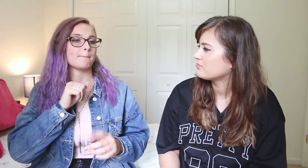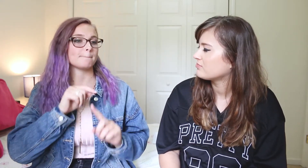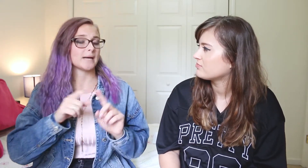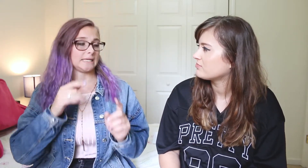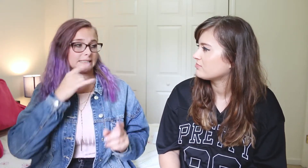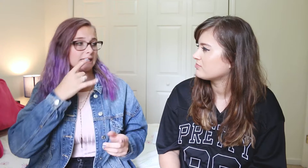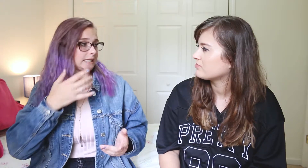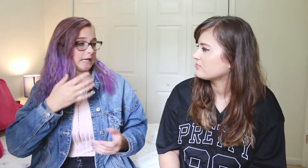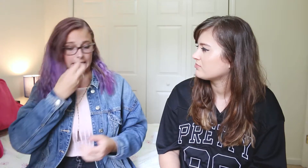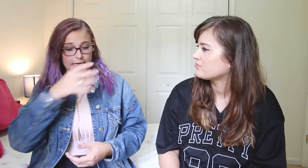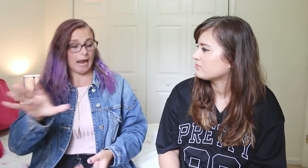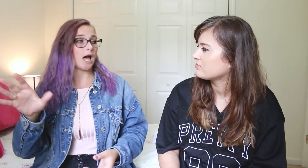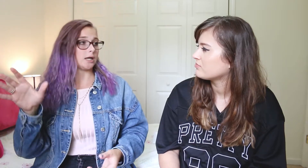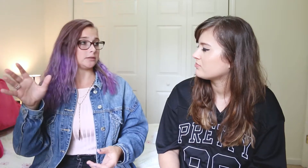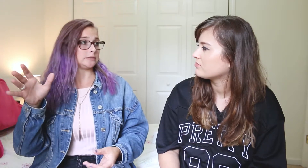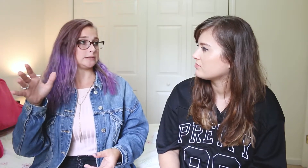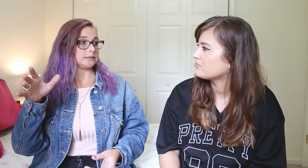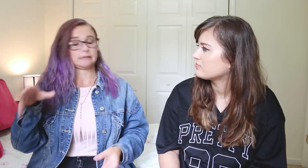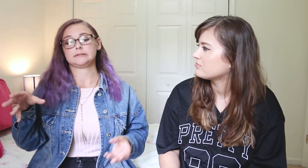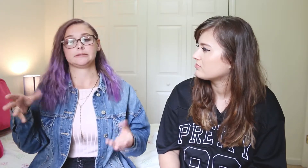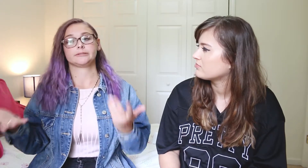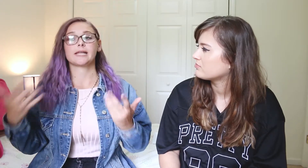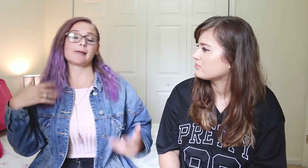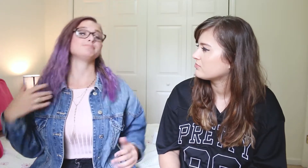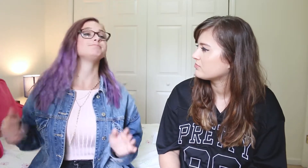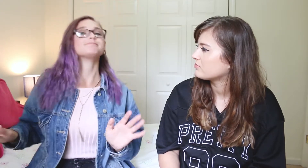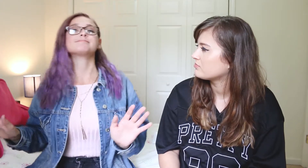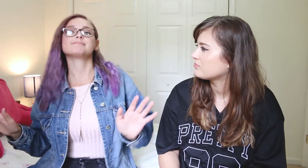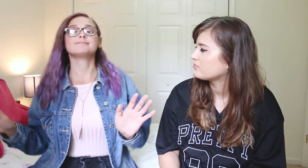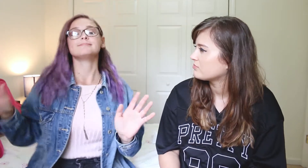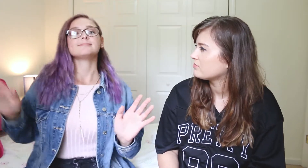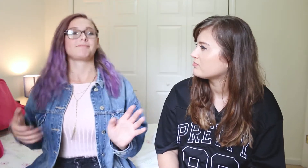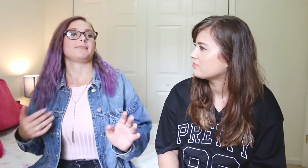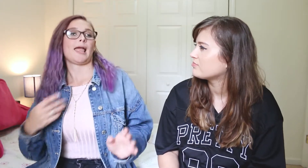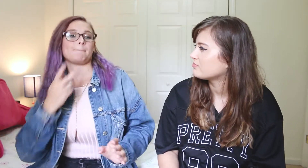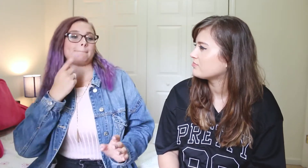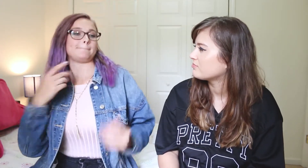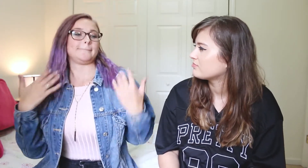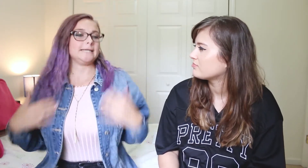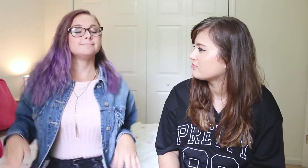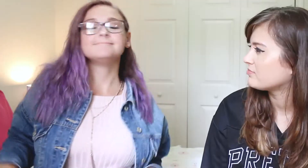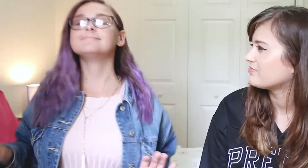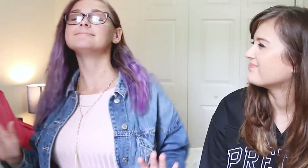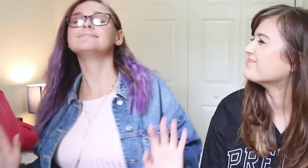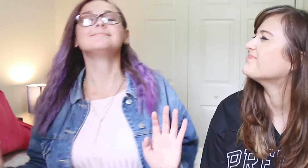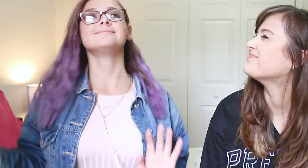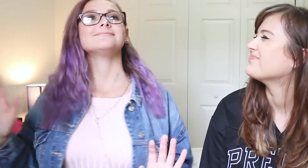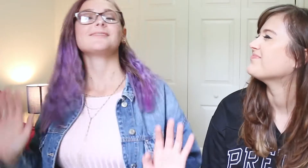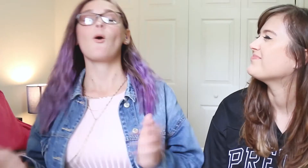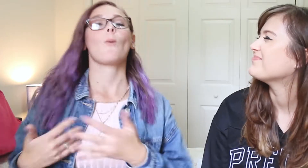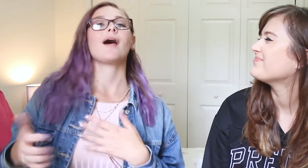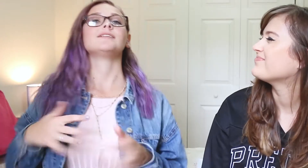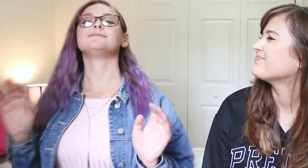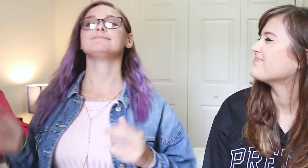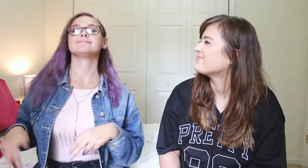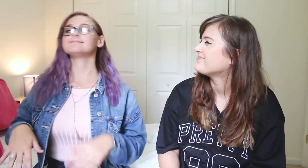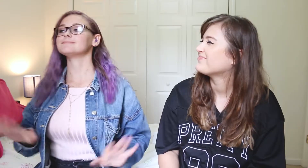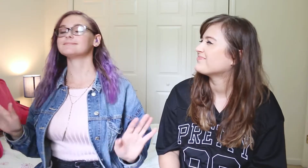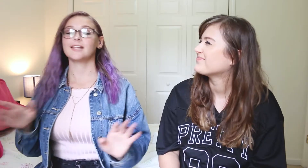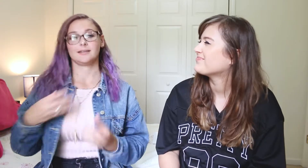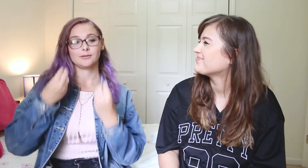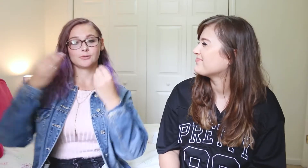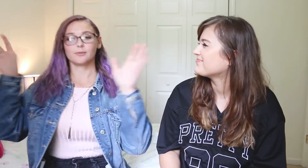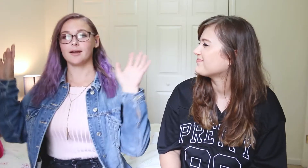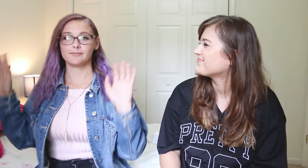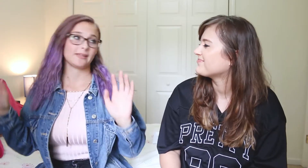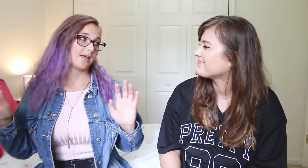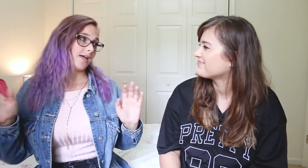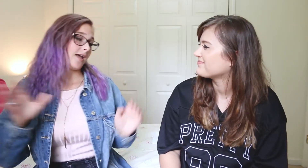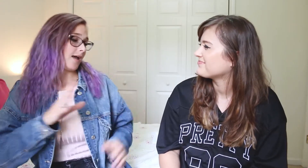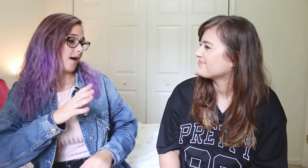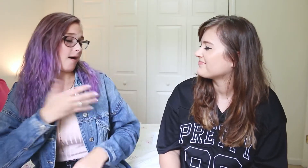but as a kid I didn’t care I was walking around dressed in pink and whatever and I just didn’t care.